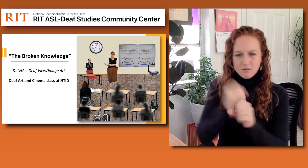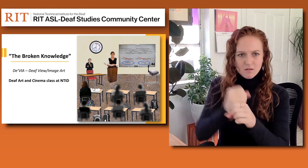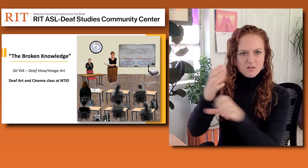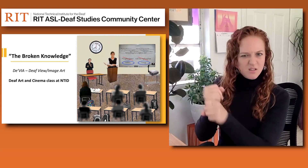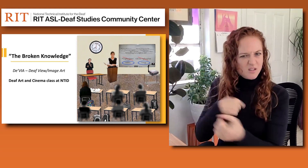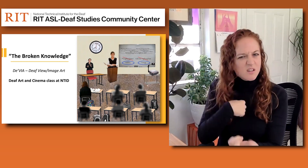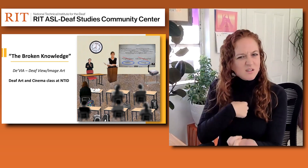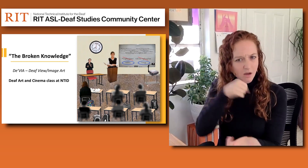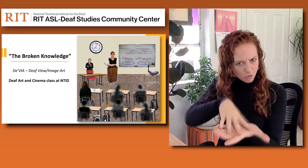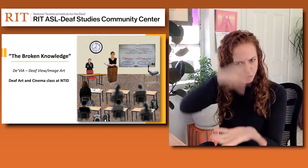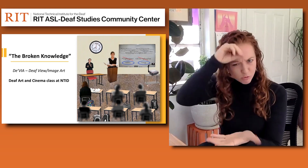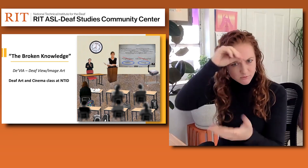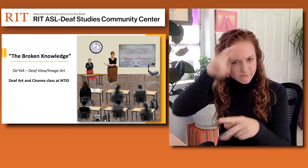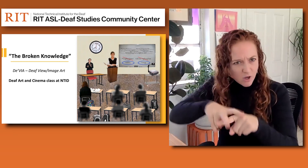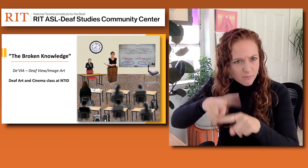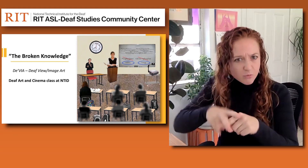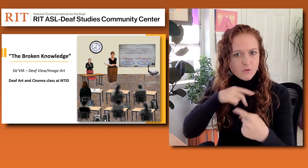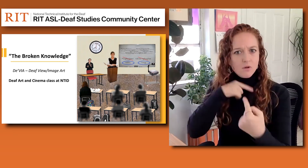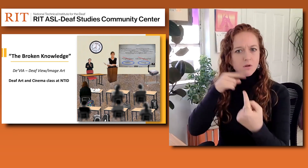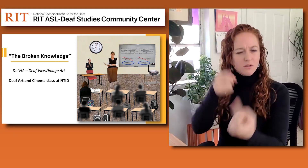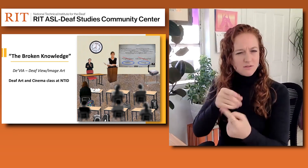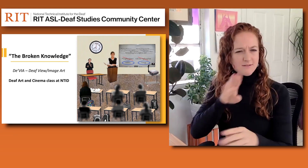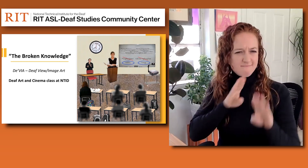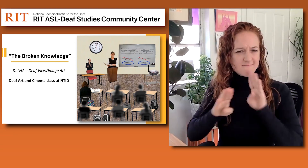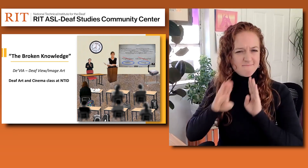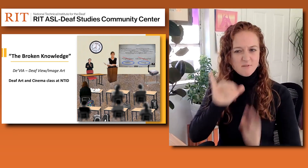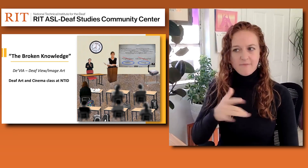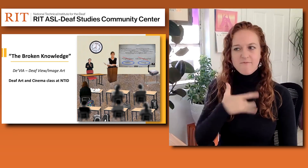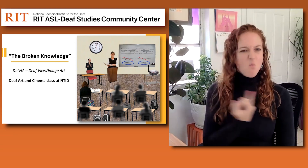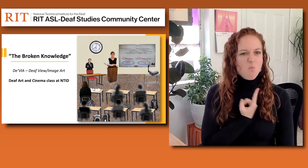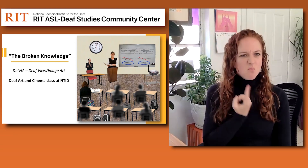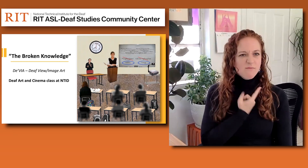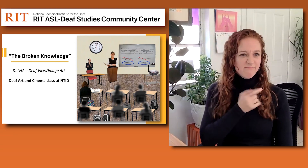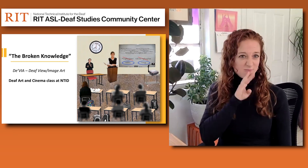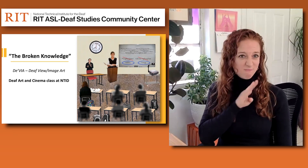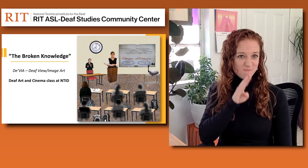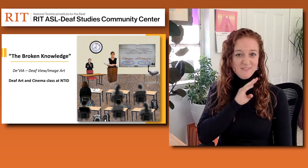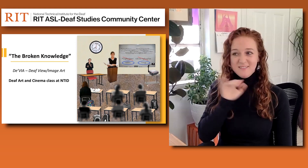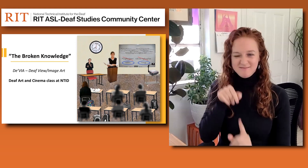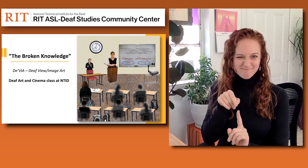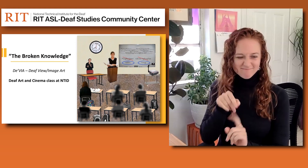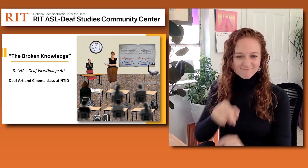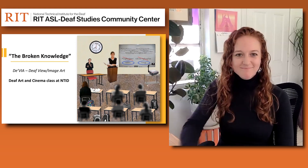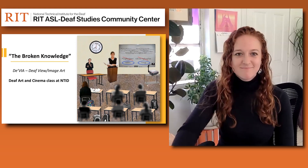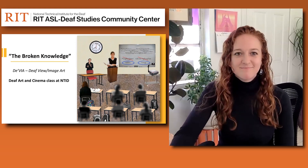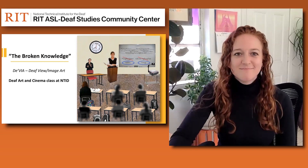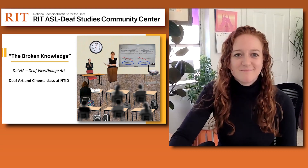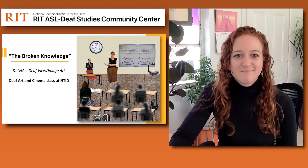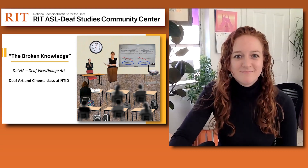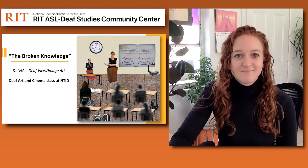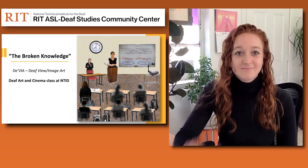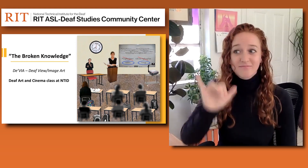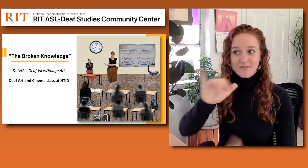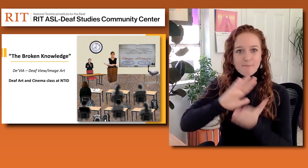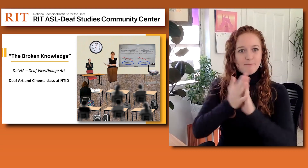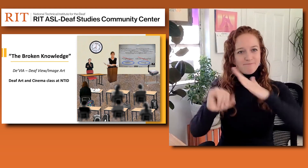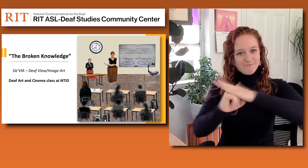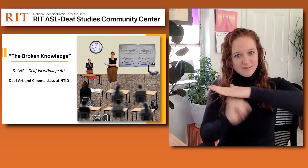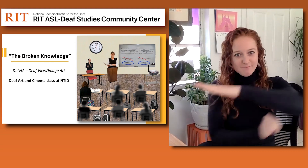or abbreviate things in ways that I was not getting the vocabulary that the professor was actually giving me,